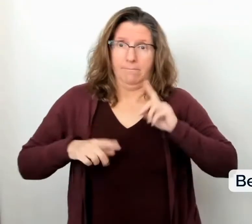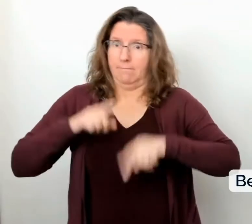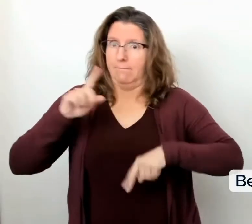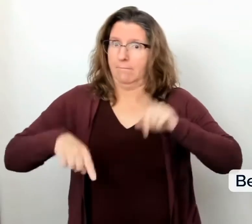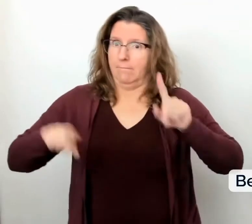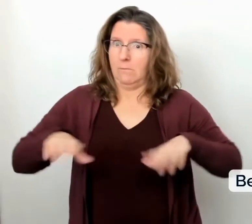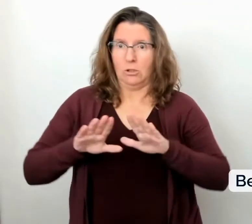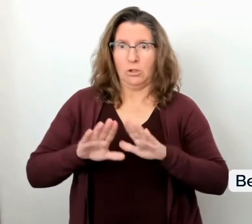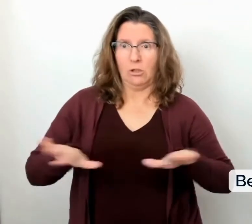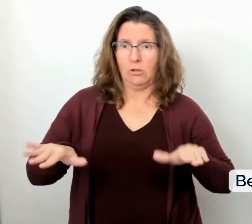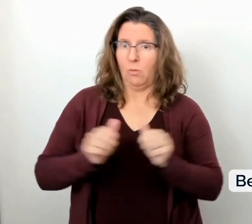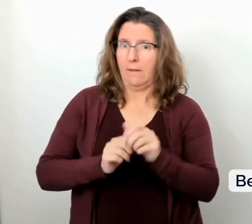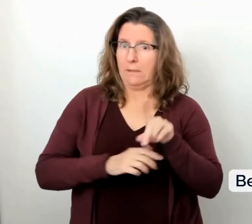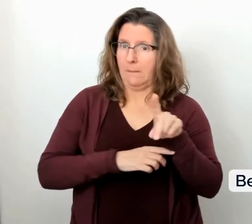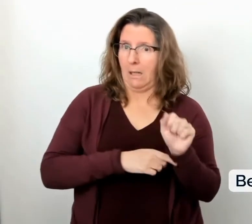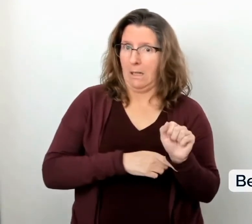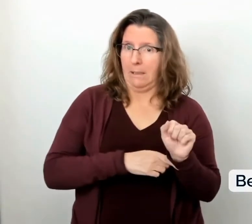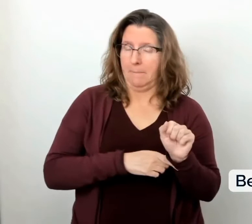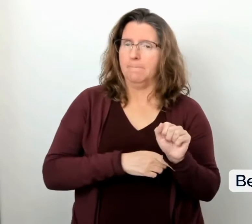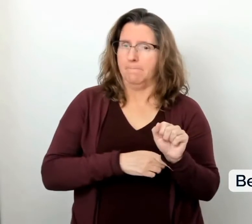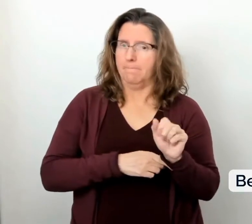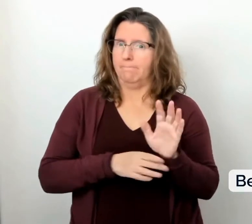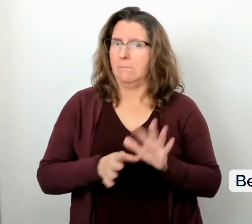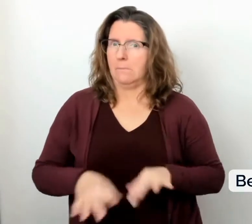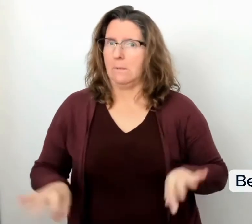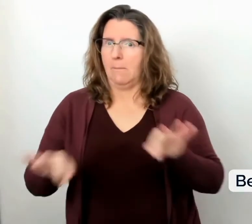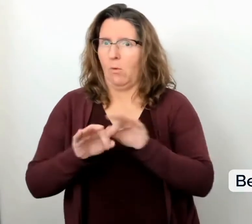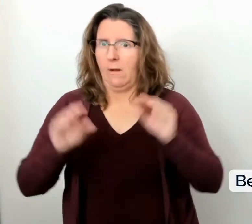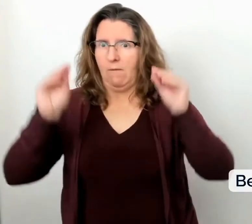In order for us to truly accept and celebrate the diversity of our students